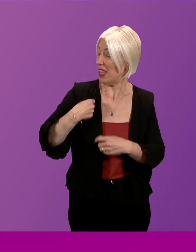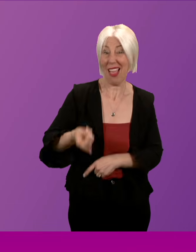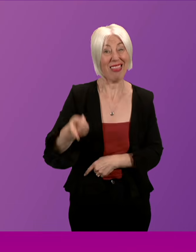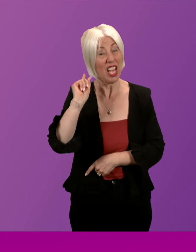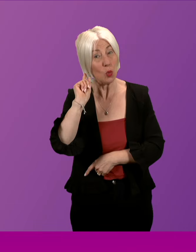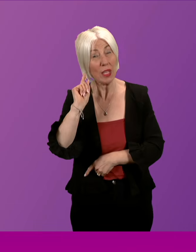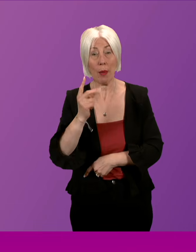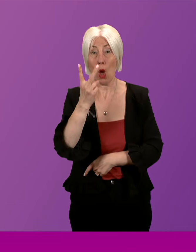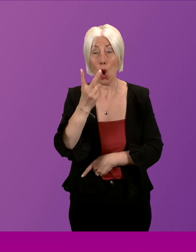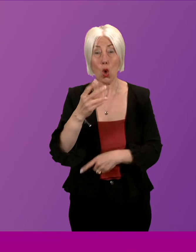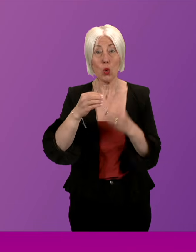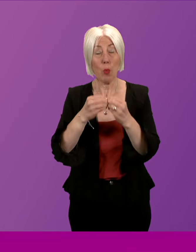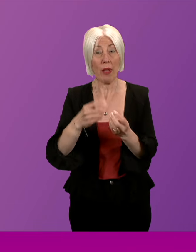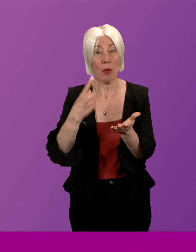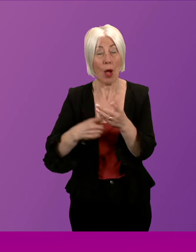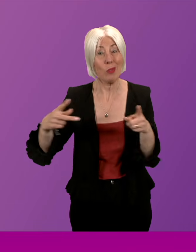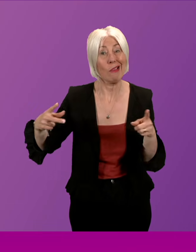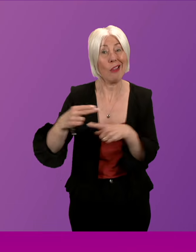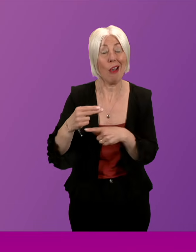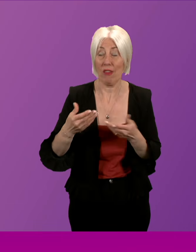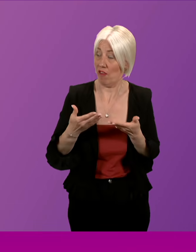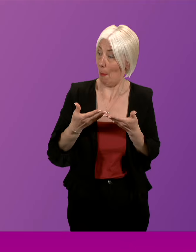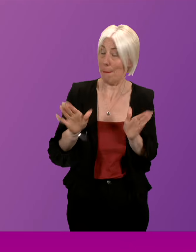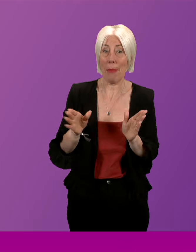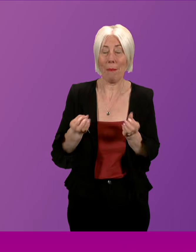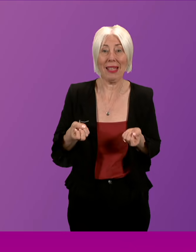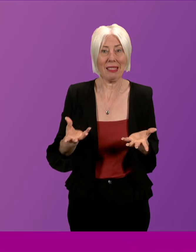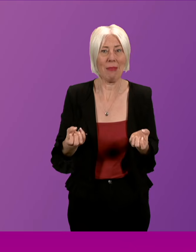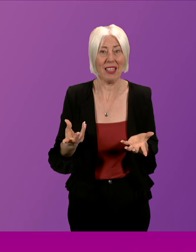about £2 billion of cuts in public spending. It just does not work that